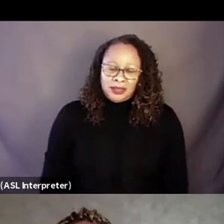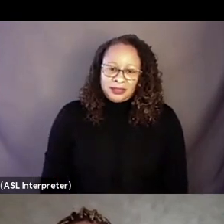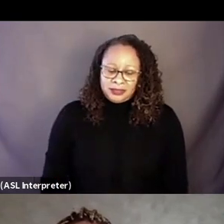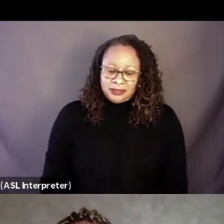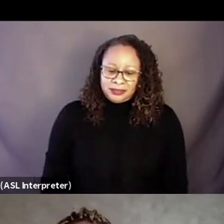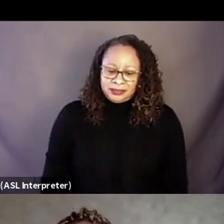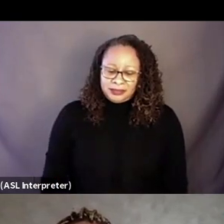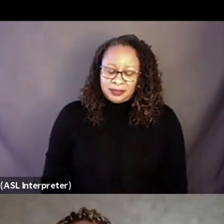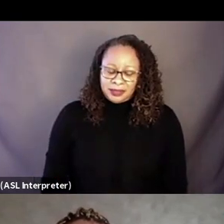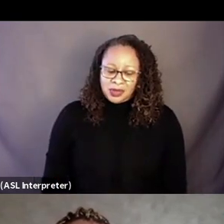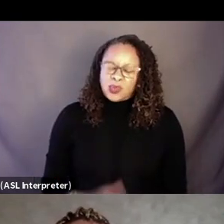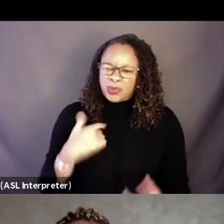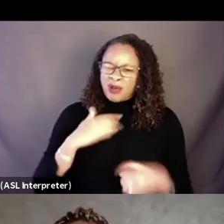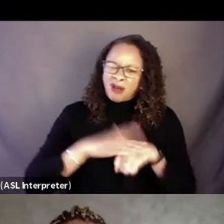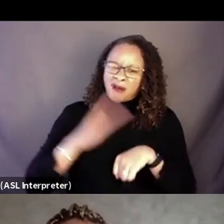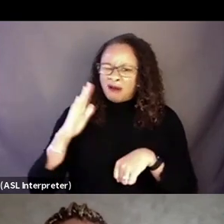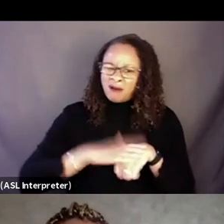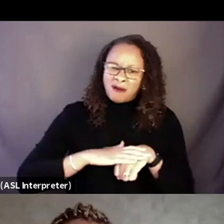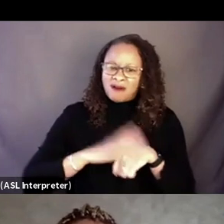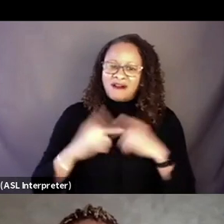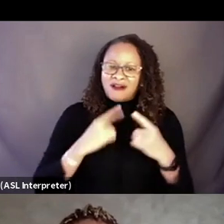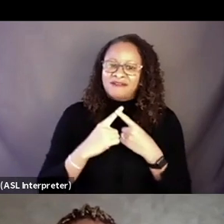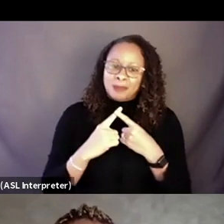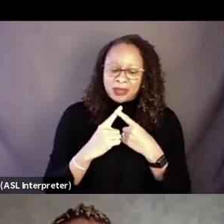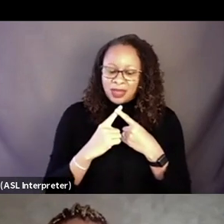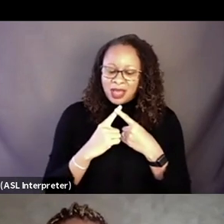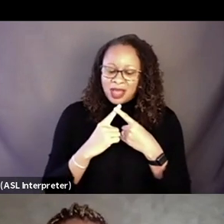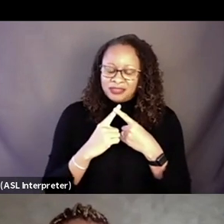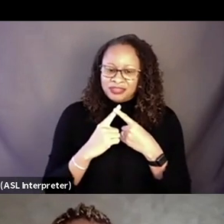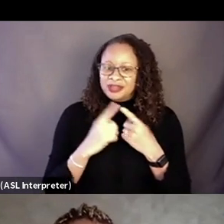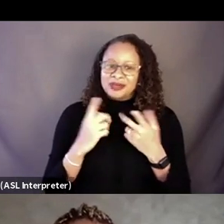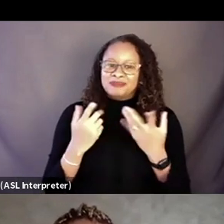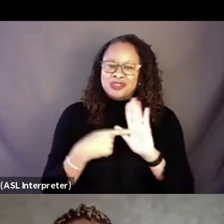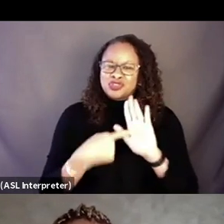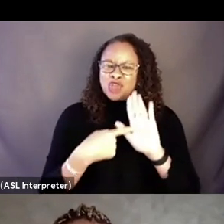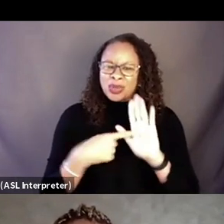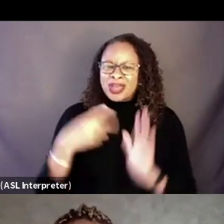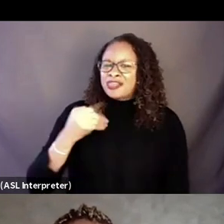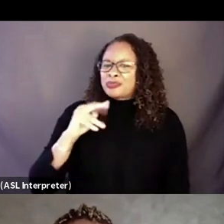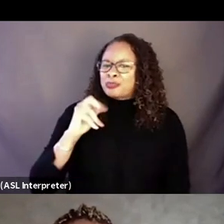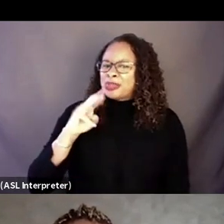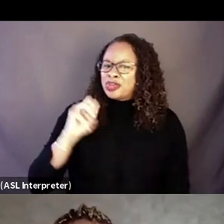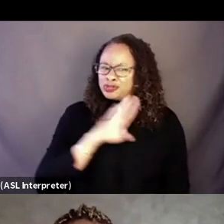or not. The premiere your mum was running too. And we were kind of